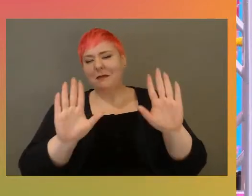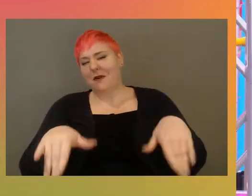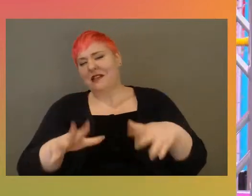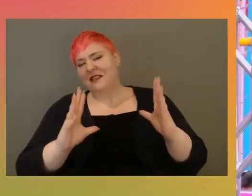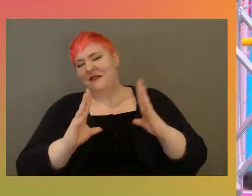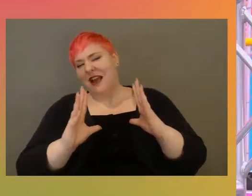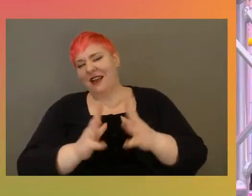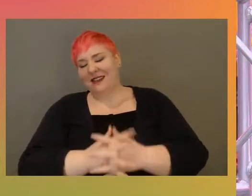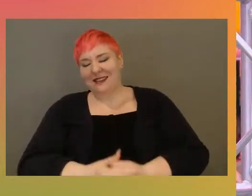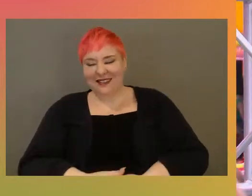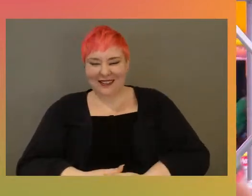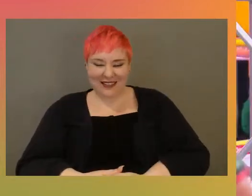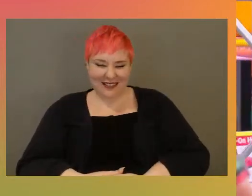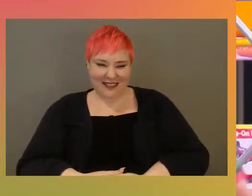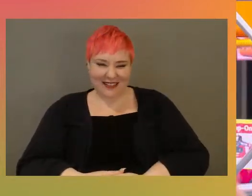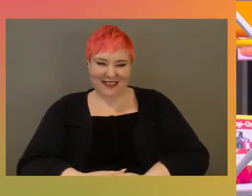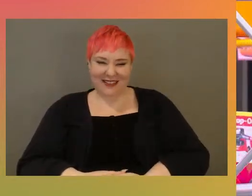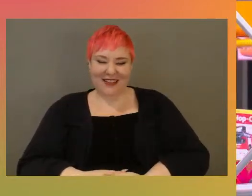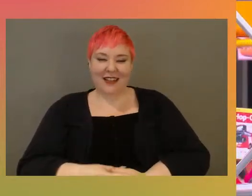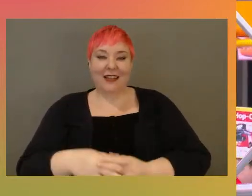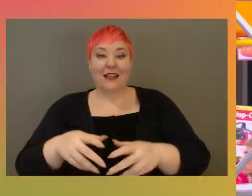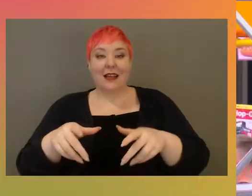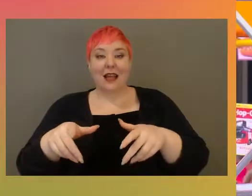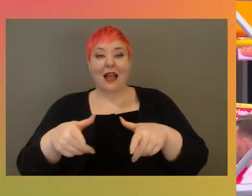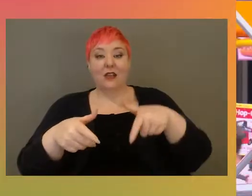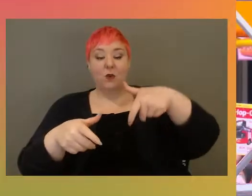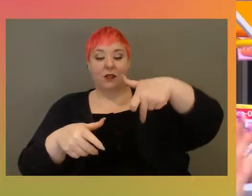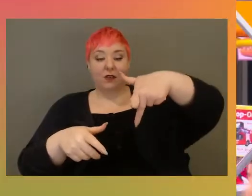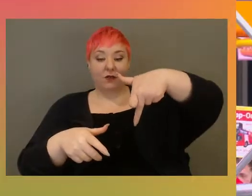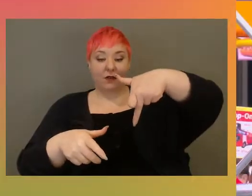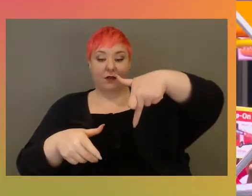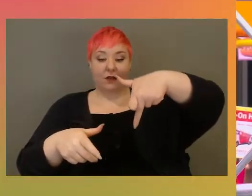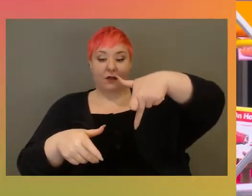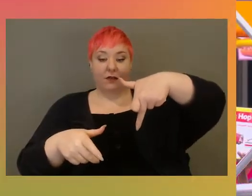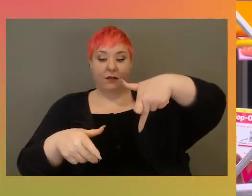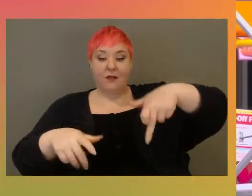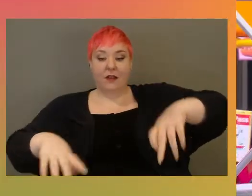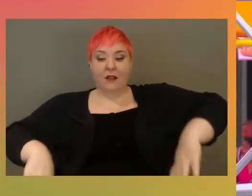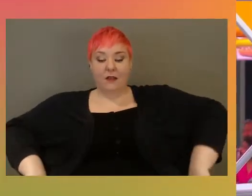YOUR FACIAL MUSCLES, RELAX, WE DO THIS EVERY DAY. WHAT'S THE BIG DEAL? WE ARE IN TIMES SQUARE DOING